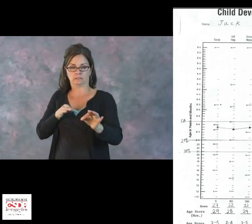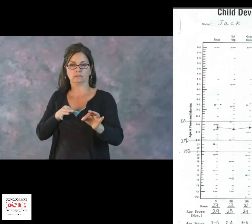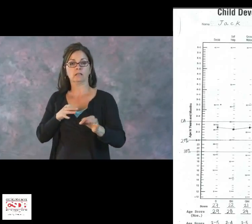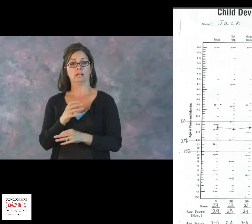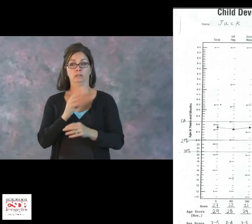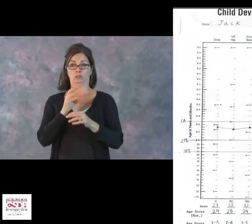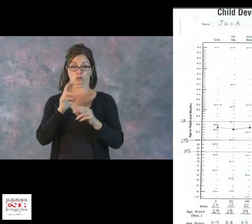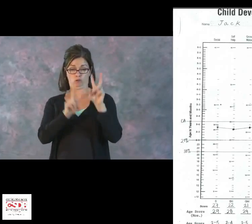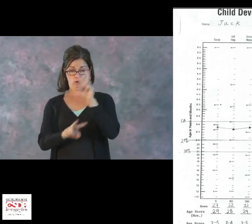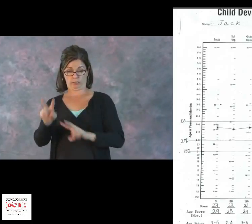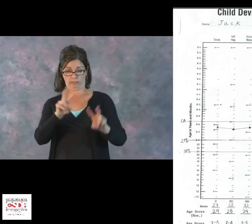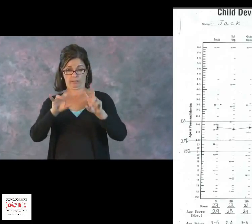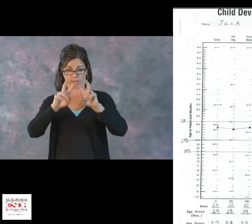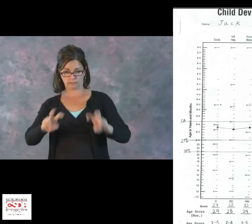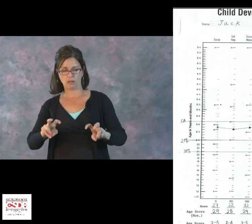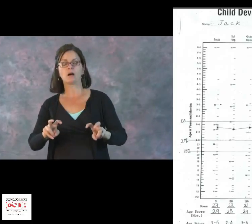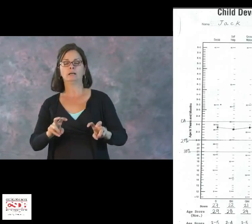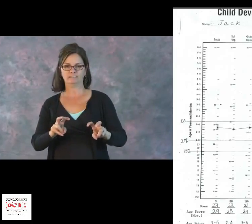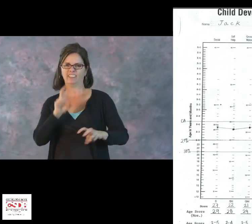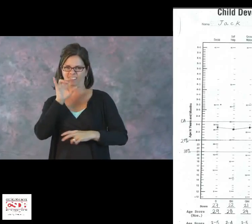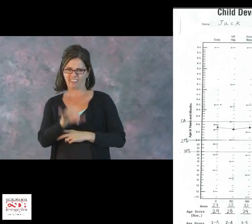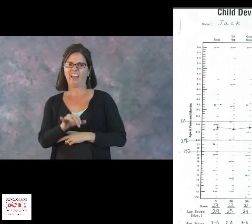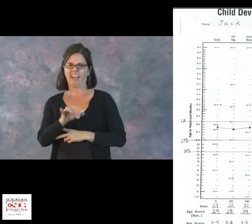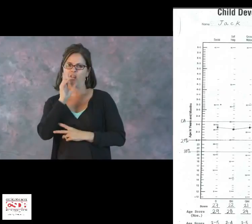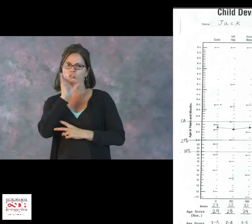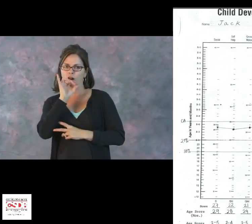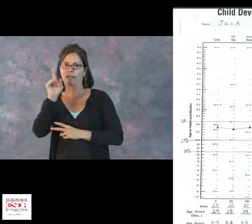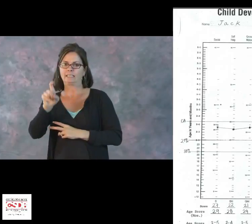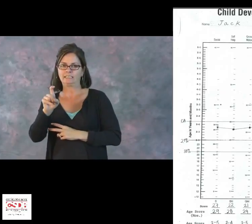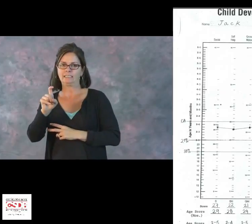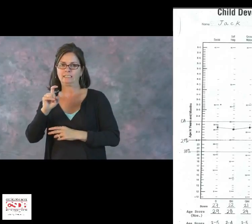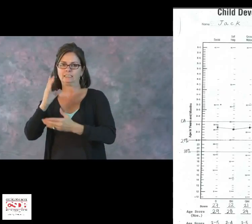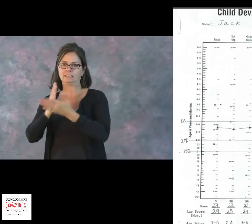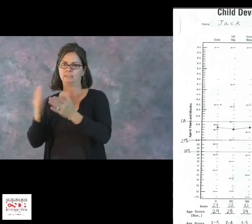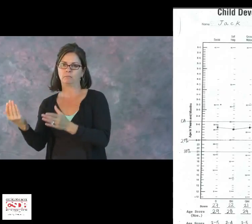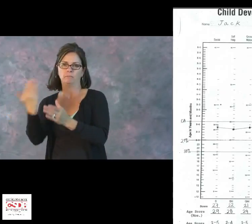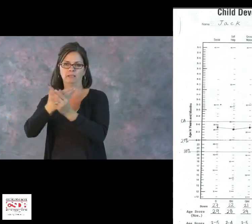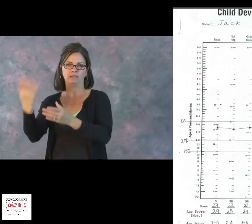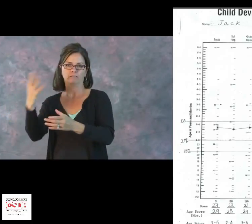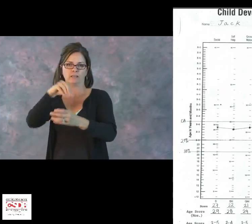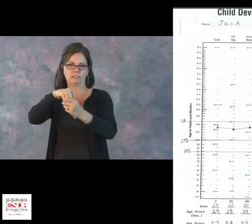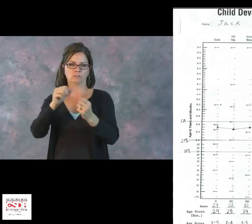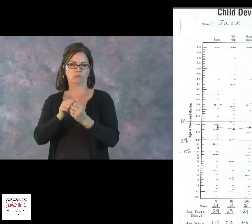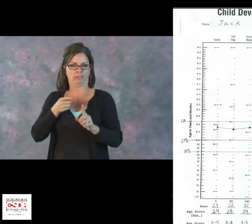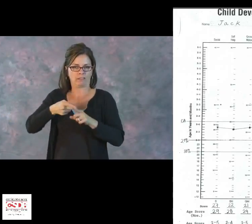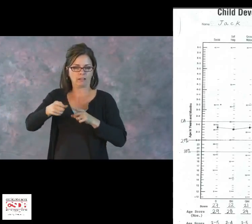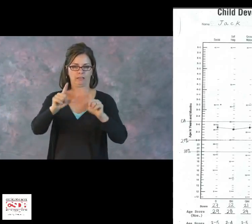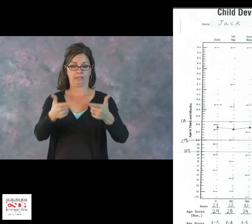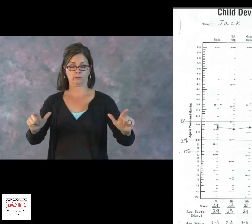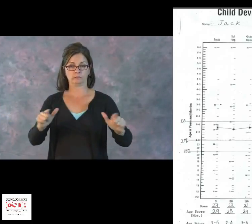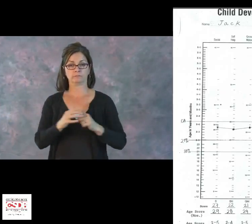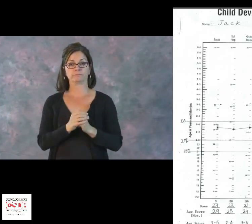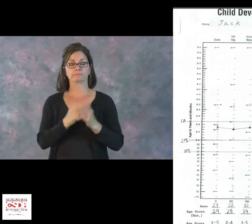have intervention needs in the area of language. The next subscale is Letters.